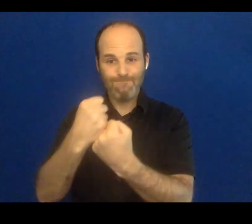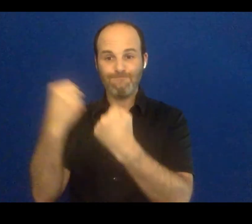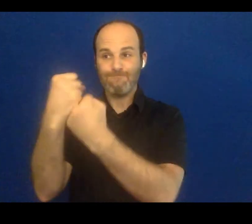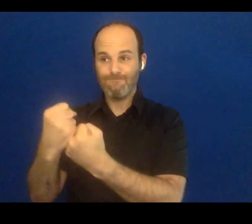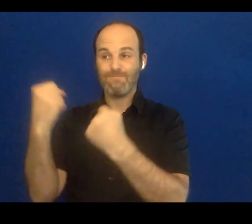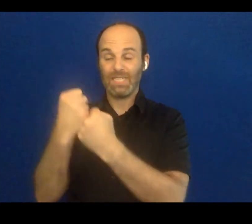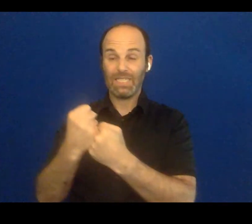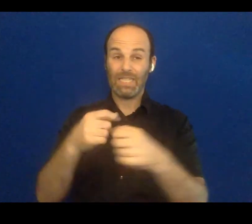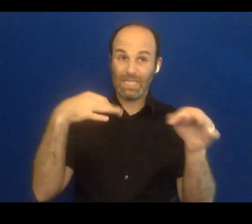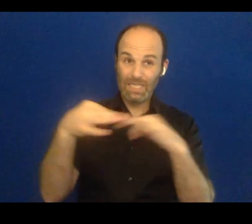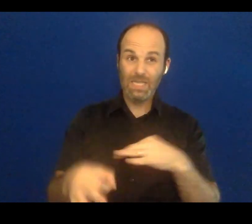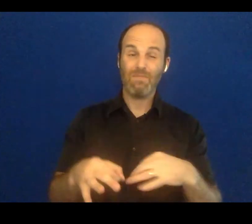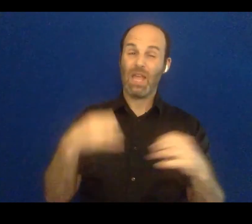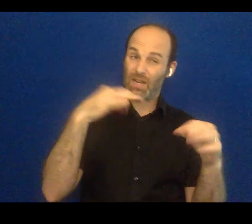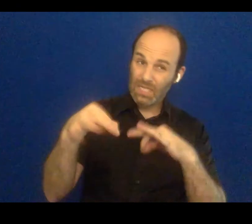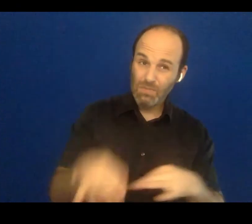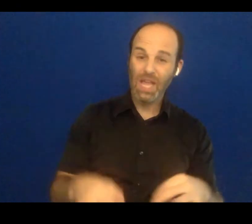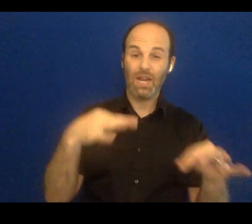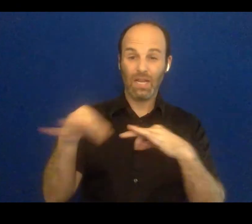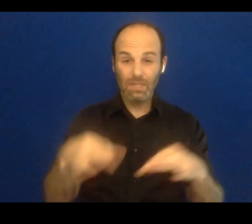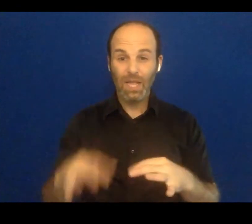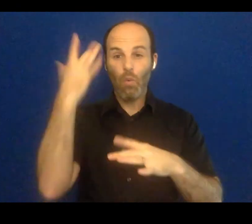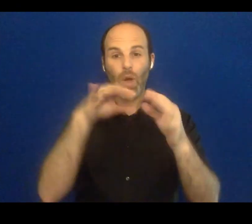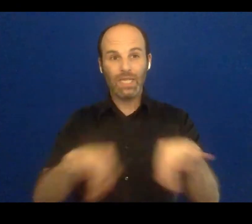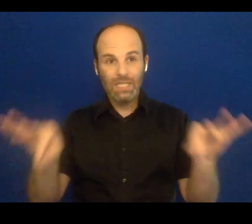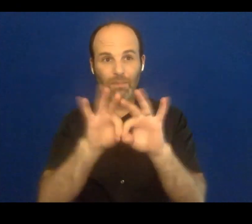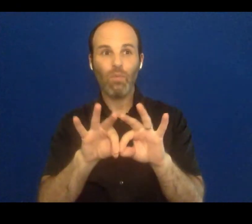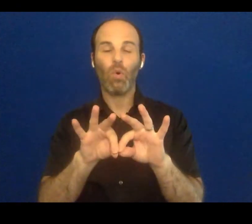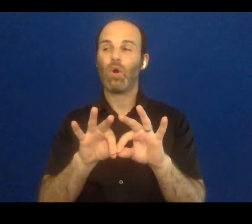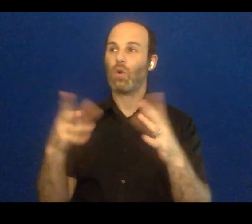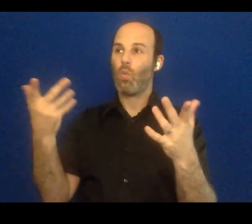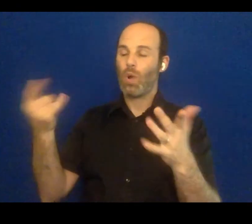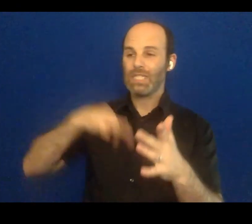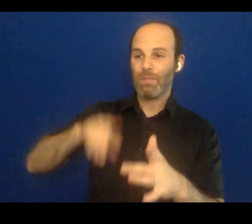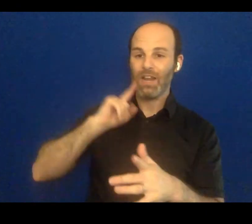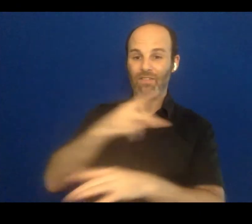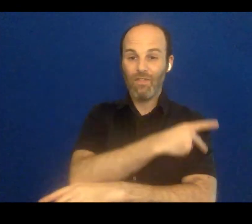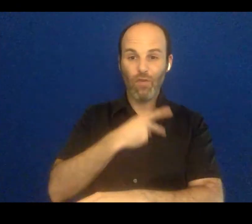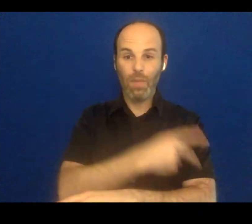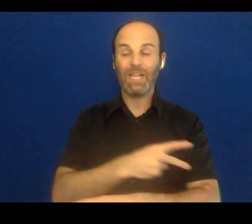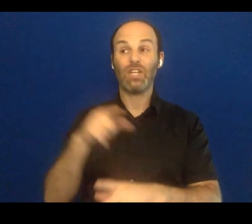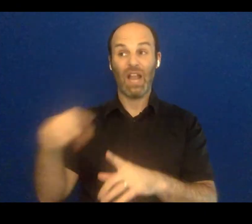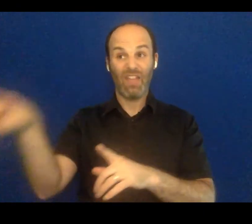IMPORTANT AND WHAT IT MEANS FOR THE PATIENTS AND THERE IS ALWAYS GOING TO BE THAT EXPECTATION TO SHOW THE DATA AT THE END SHOWING